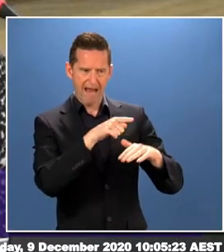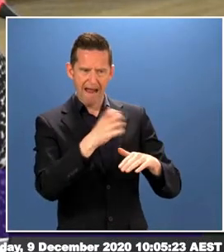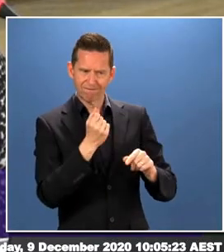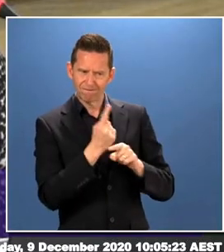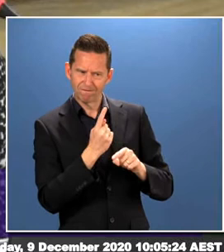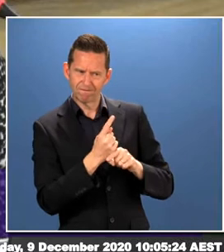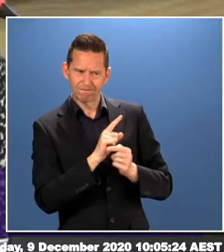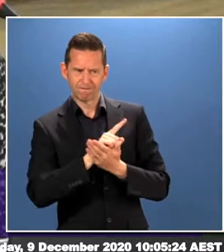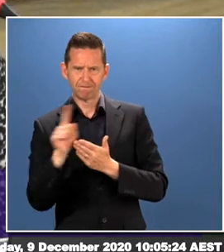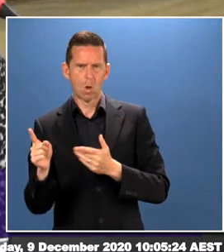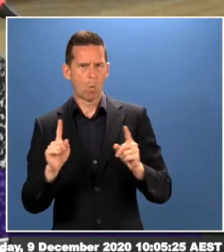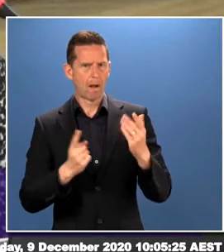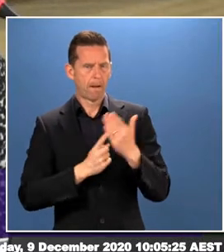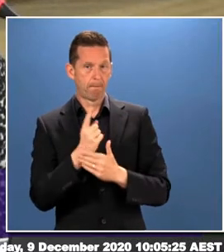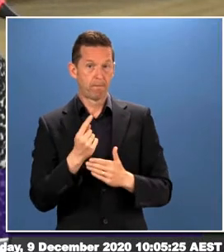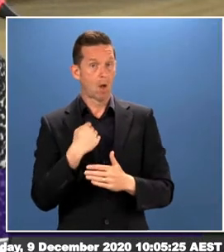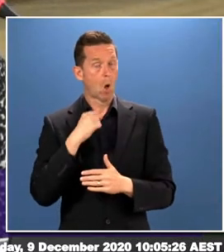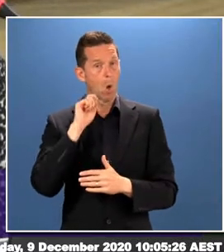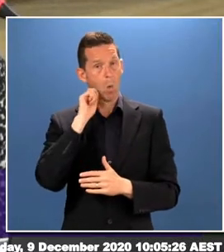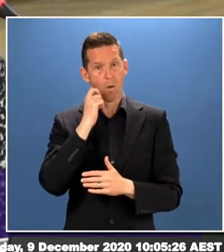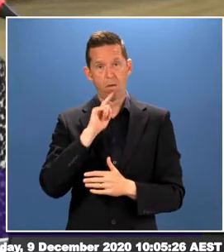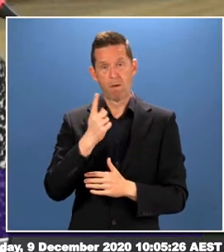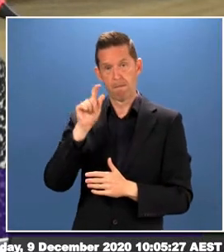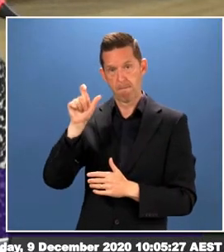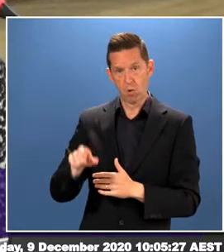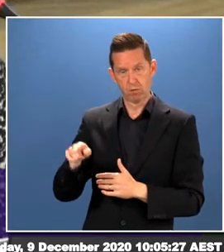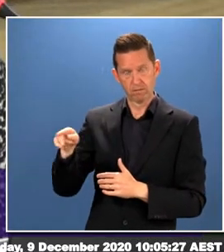I got this phrase, and I will shout this person out, from a T-shirt I own,